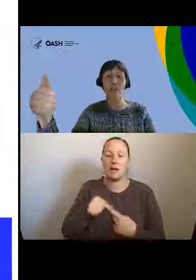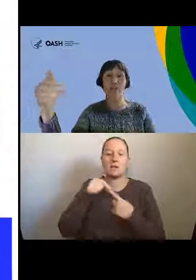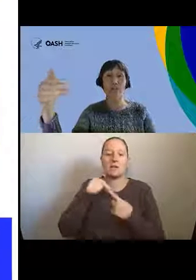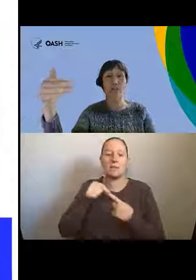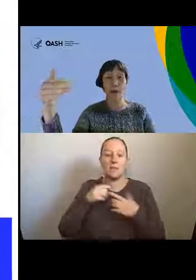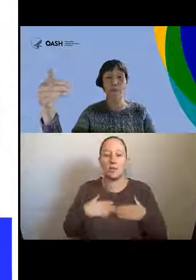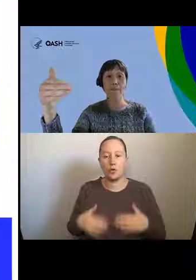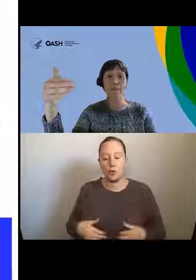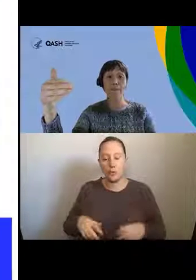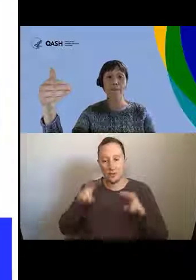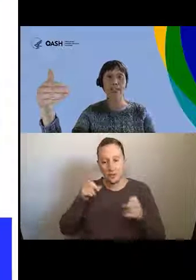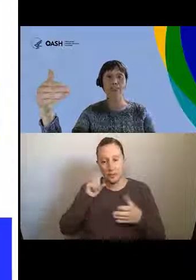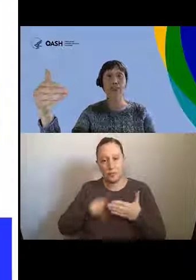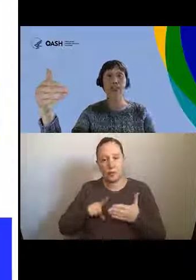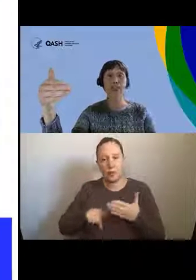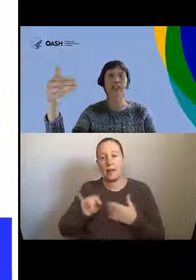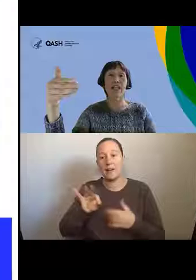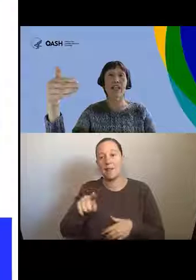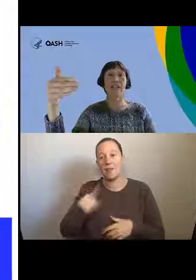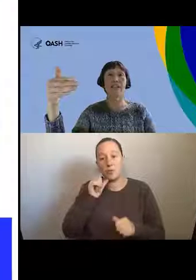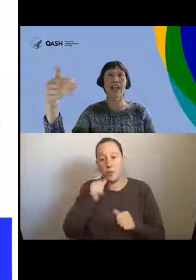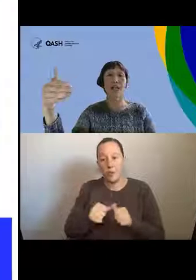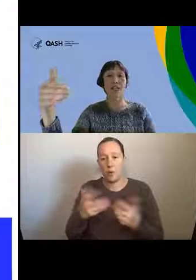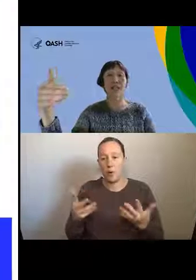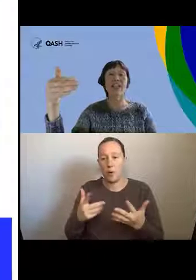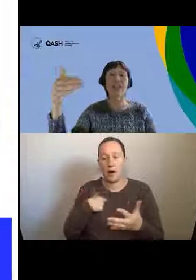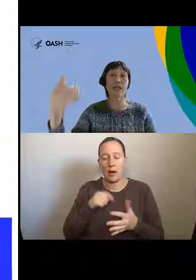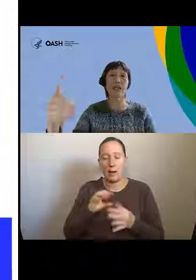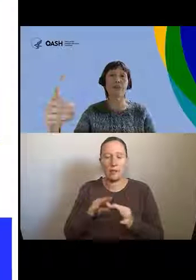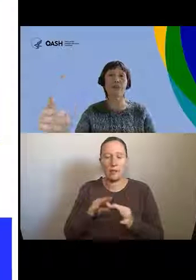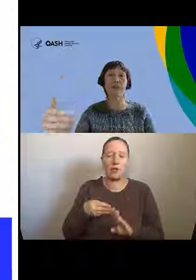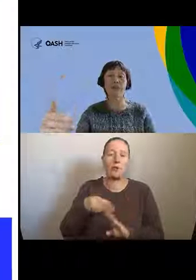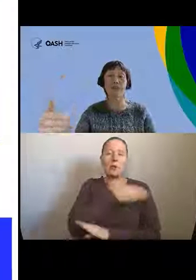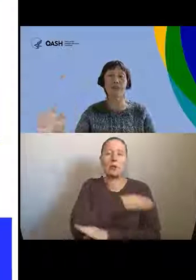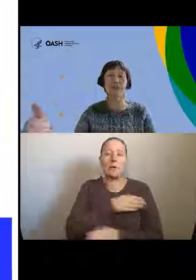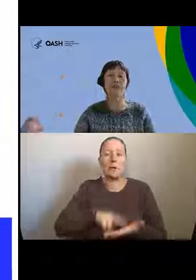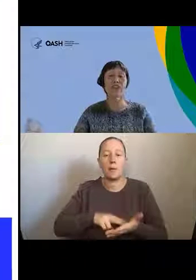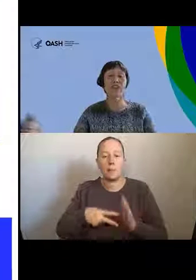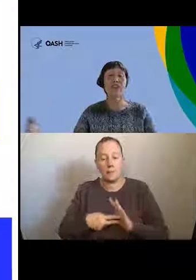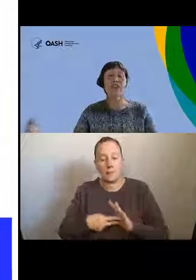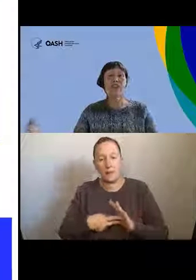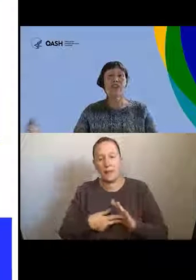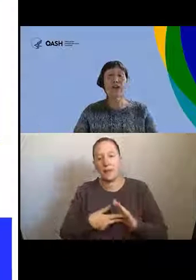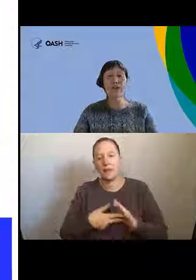and if you remember what we said earlier, then that means that it comes under the scope of the common